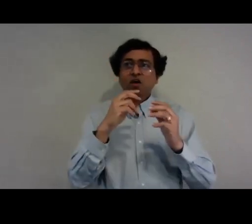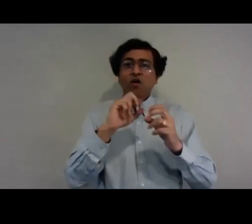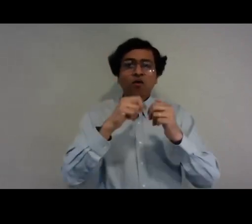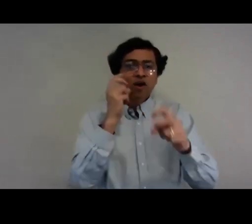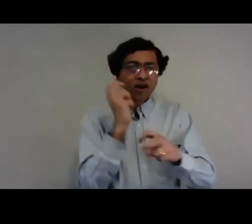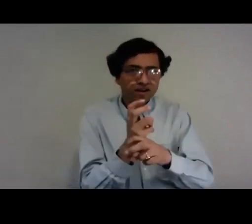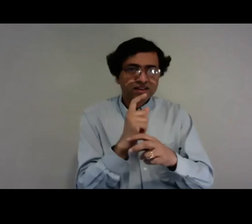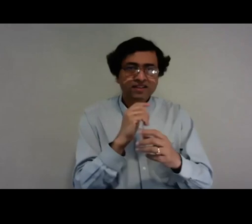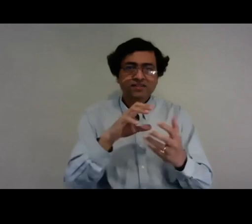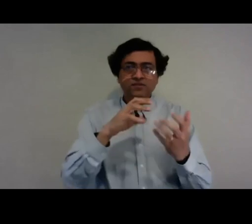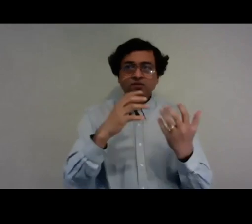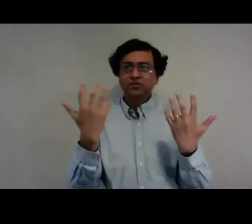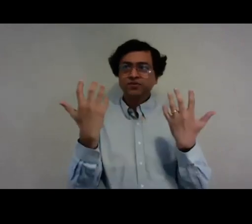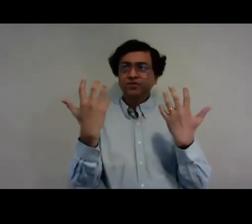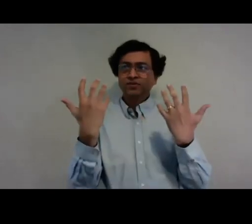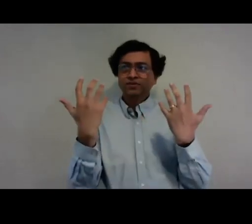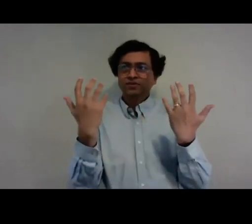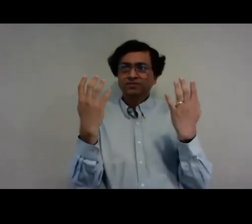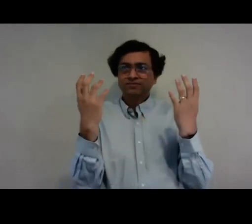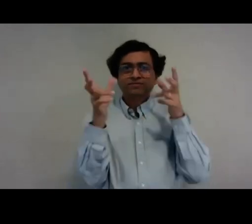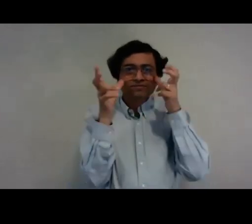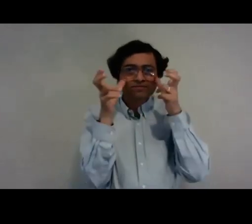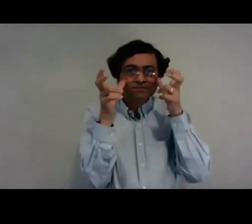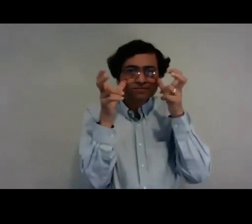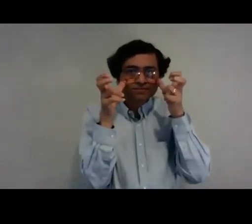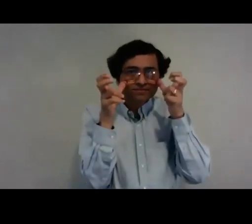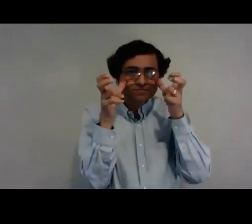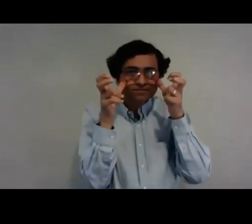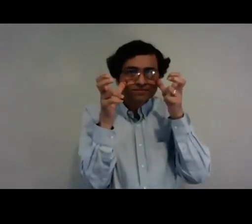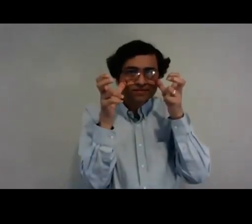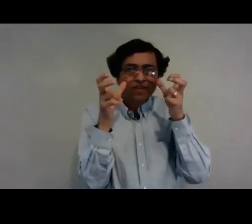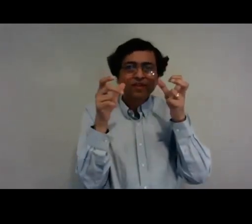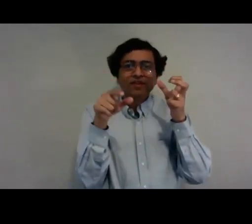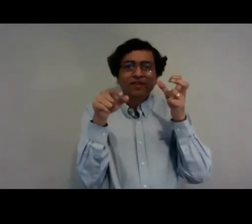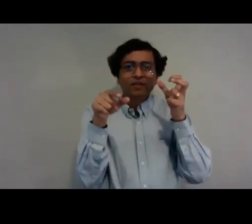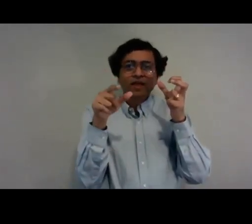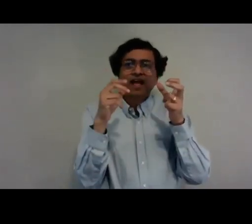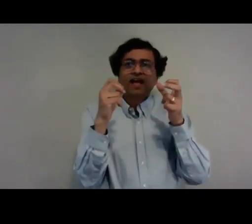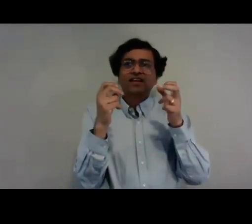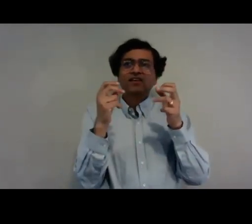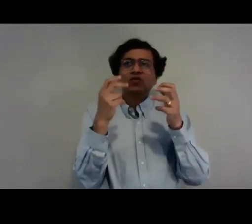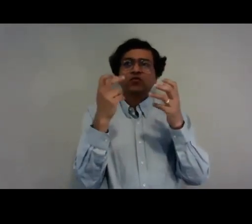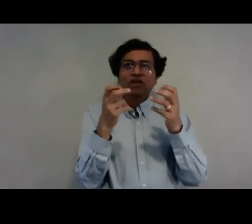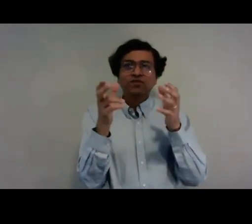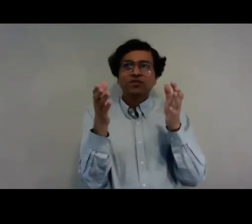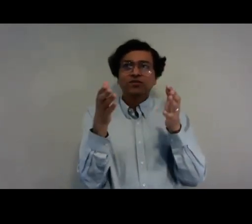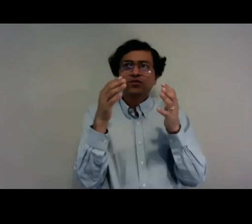to use cochlear implants, that might be an option, but it is hard to have all the